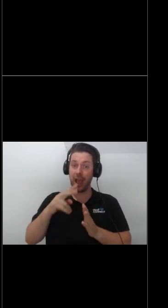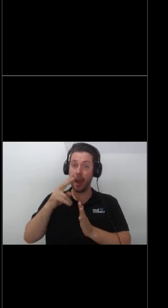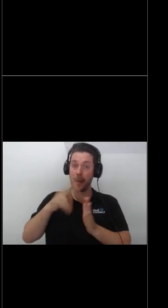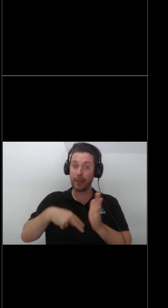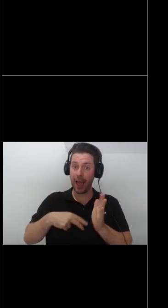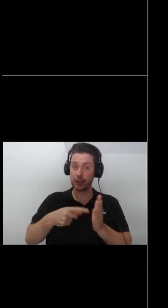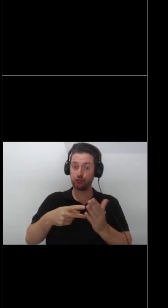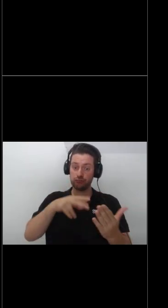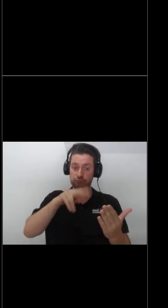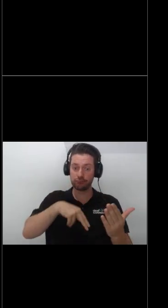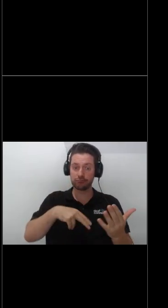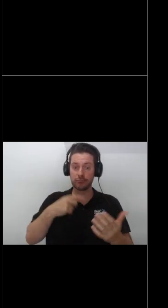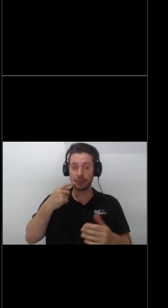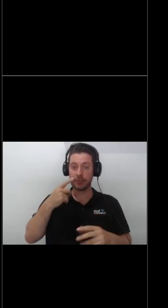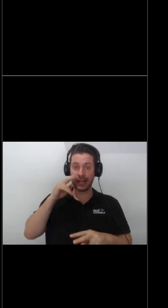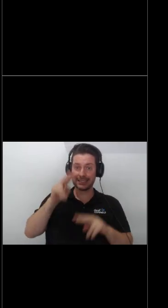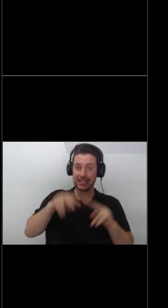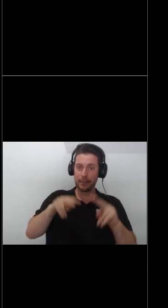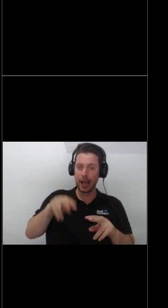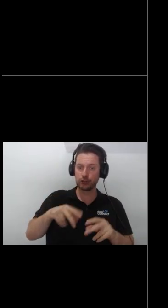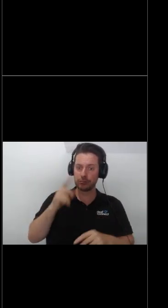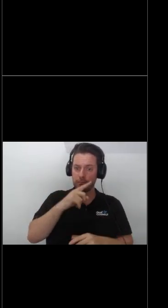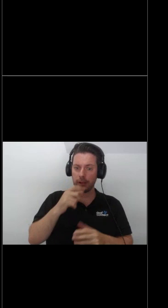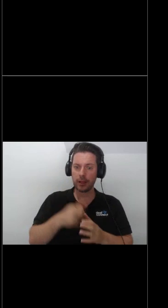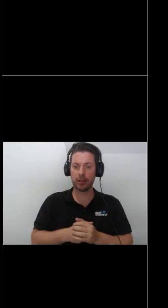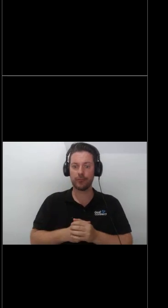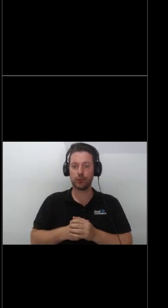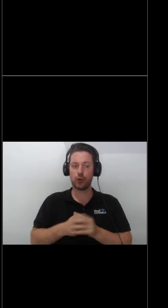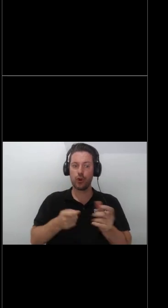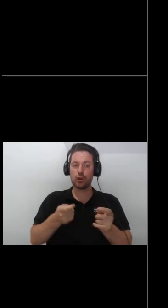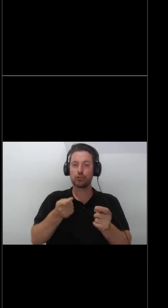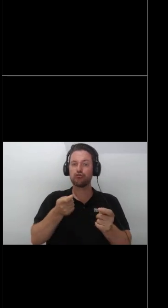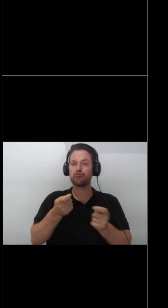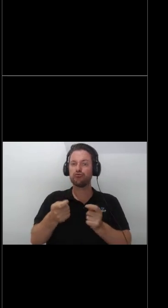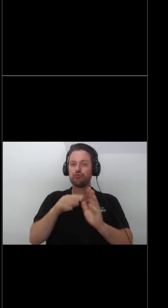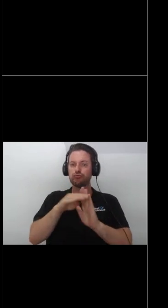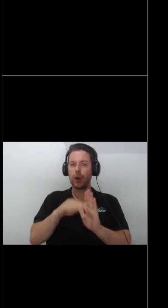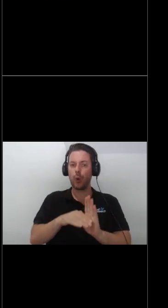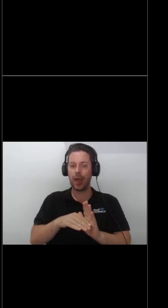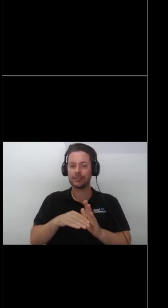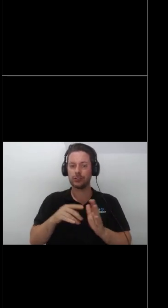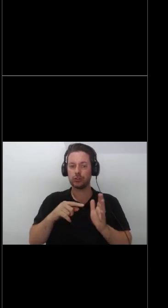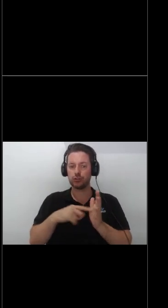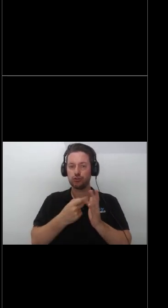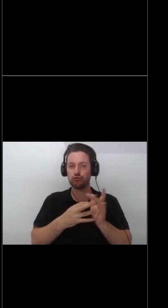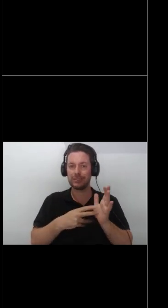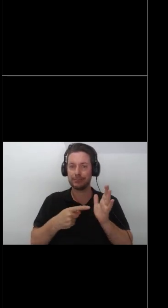The approval of regulated treatment such as AZT,